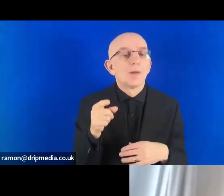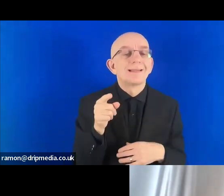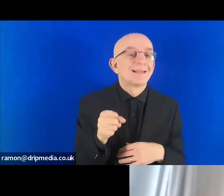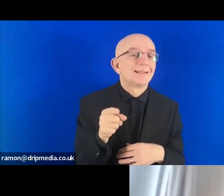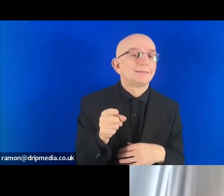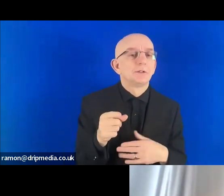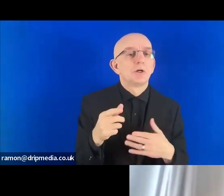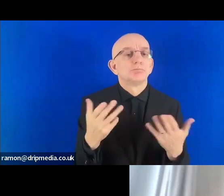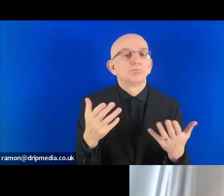When you get home,